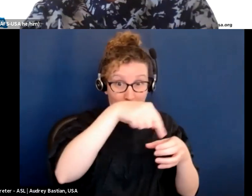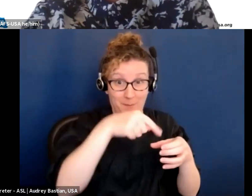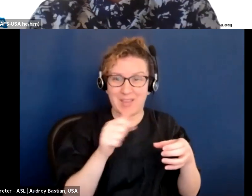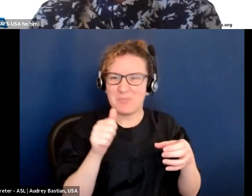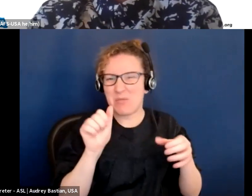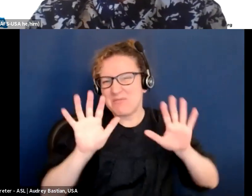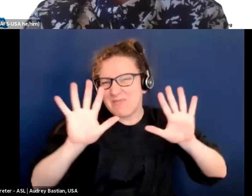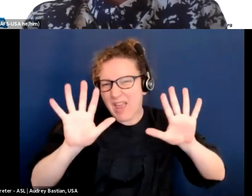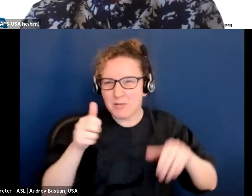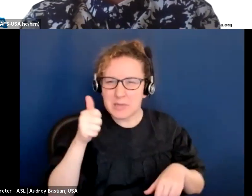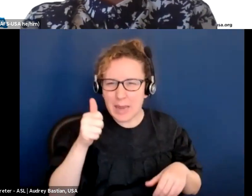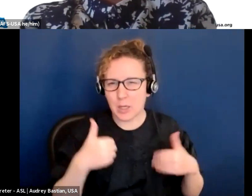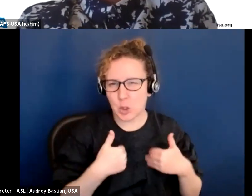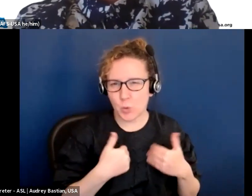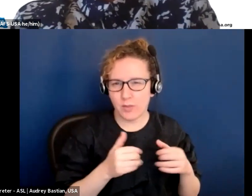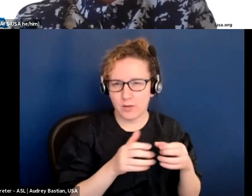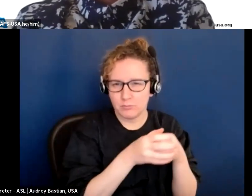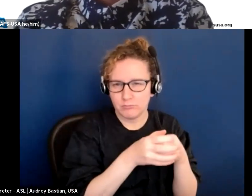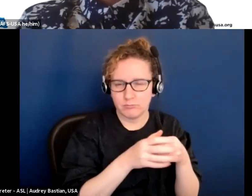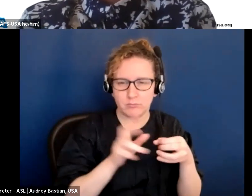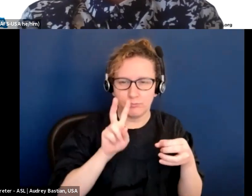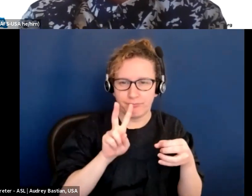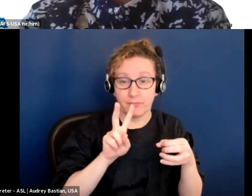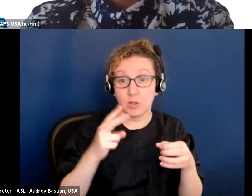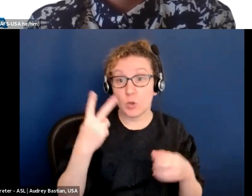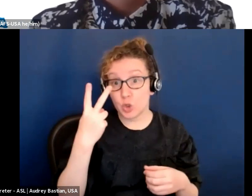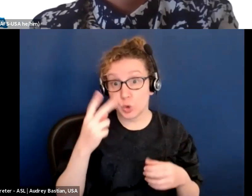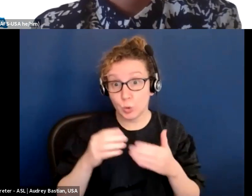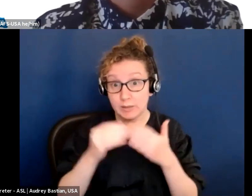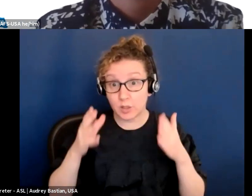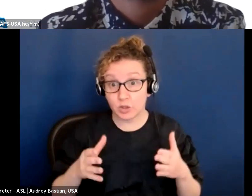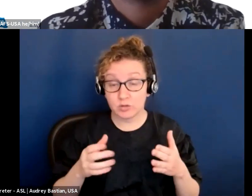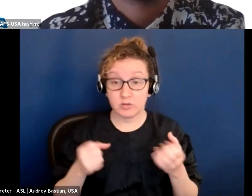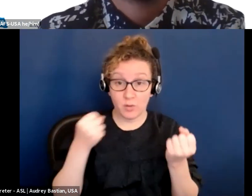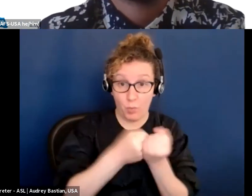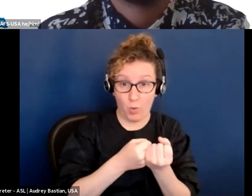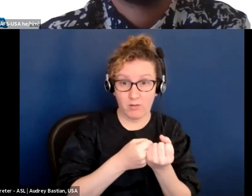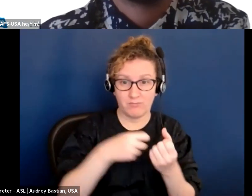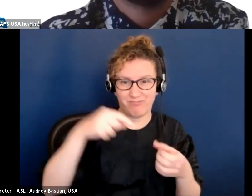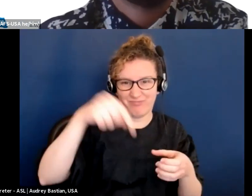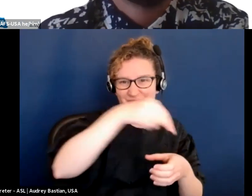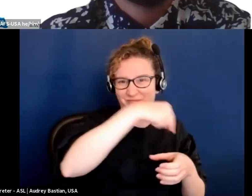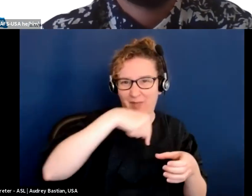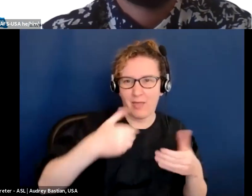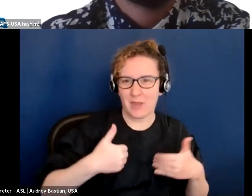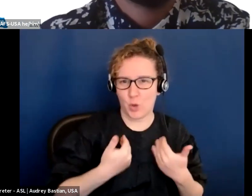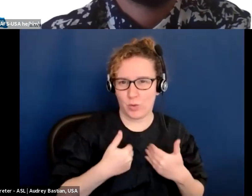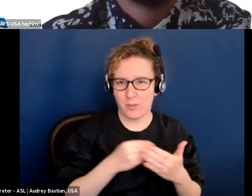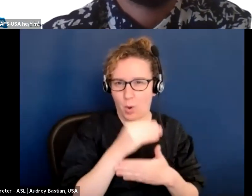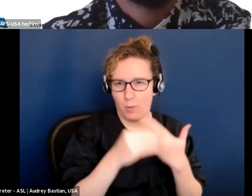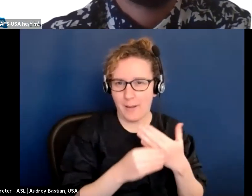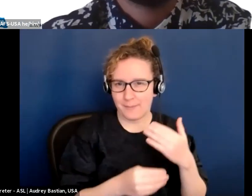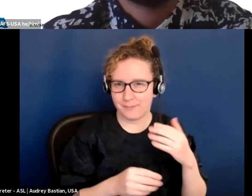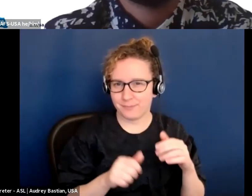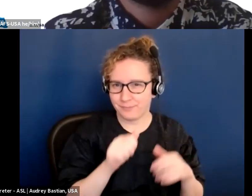These leaders help to support our youth across the program. They facilitate workshops and